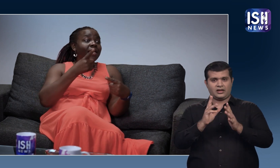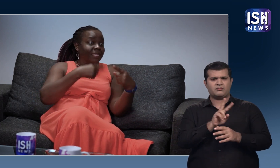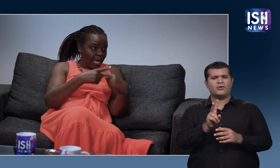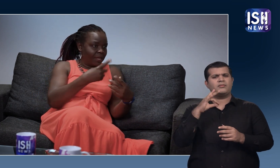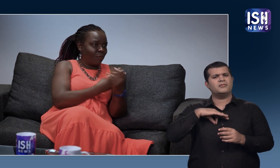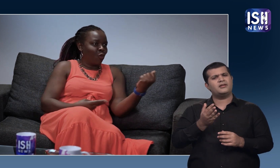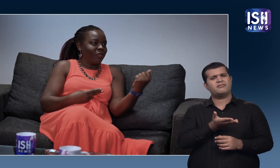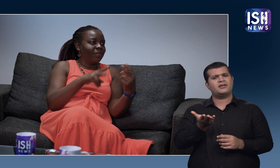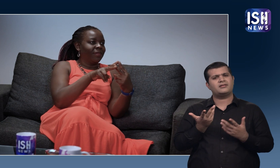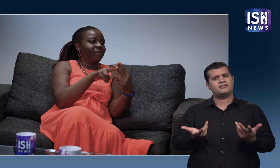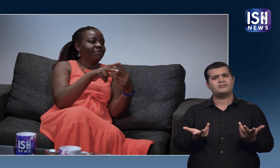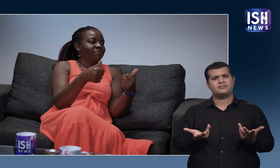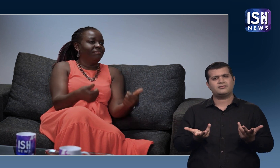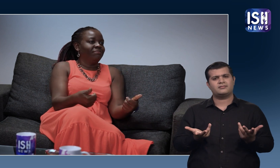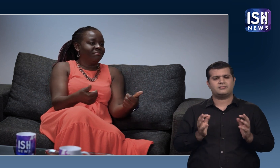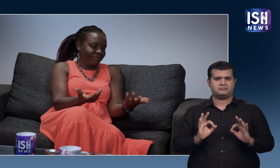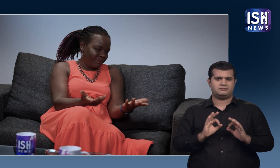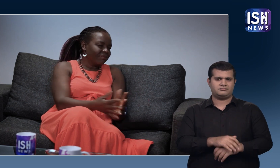Sign Language benefits both.